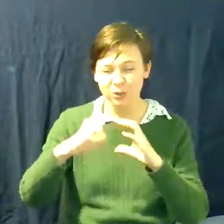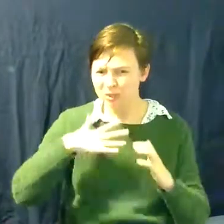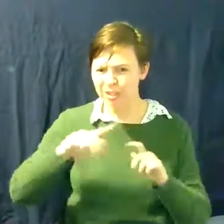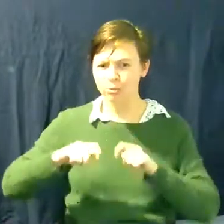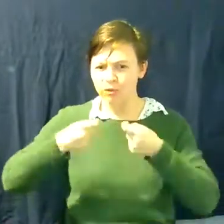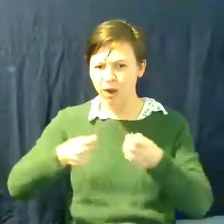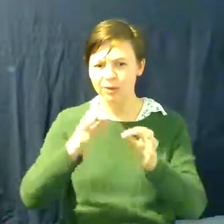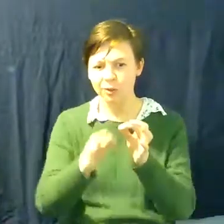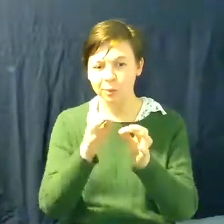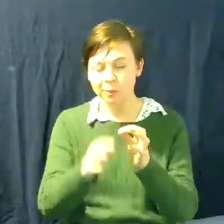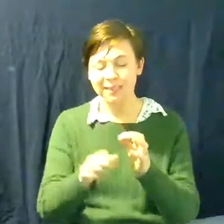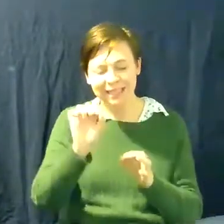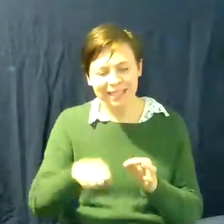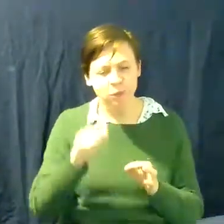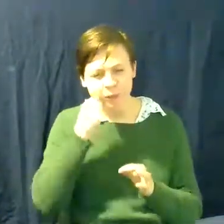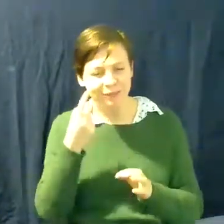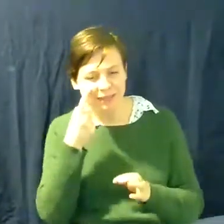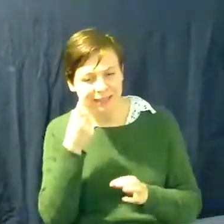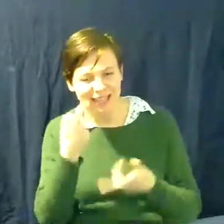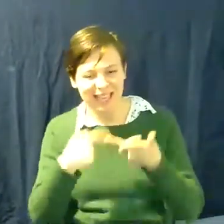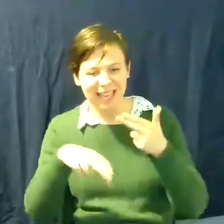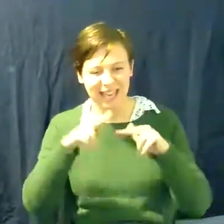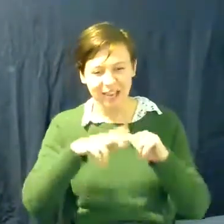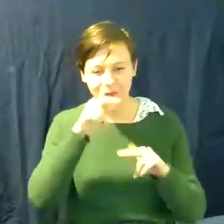the mentee are both happy but they've got a different